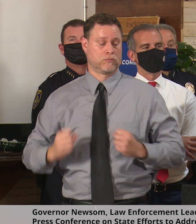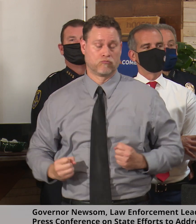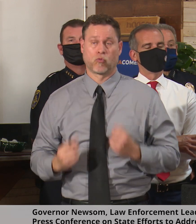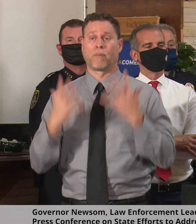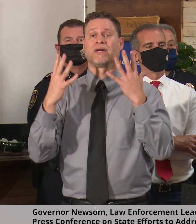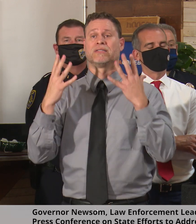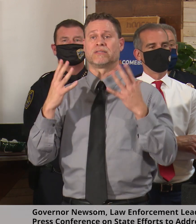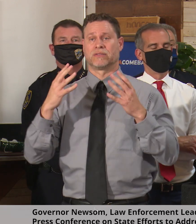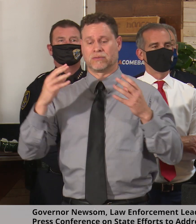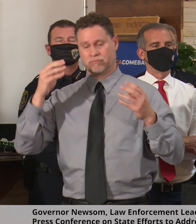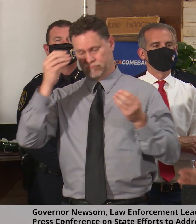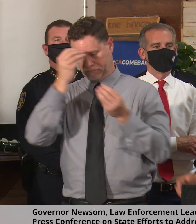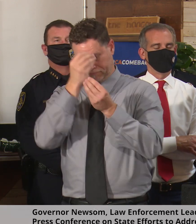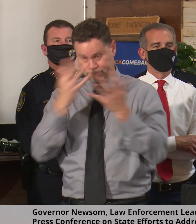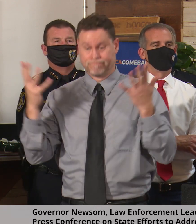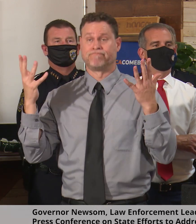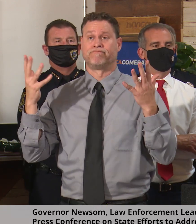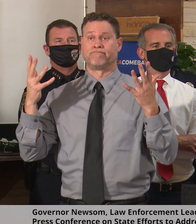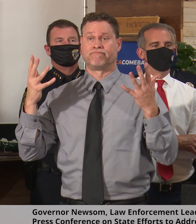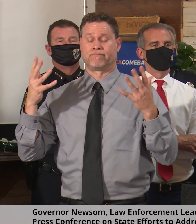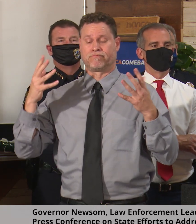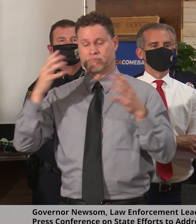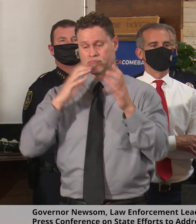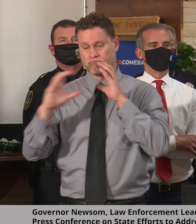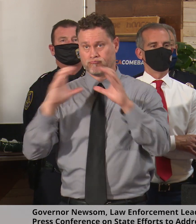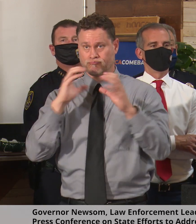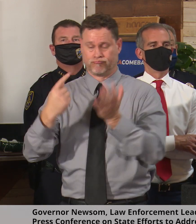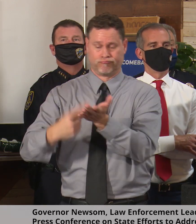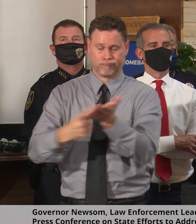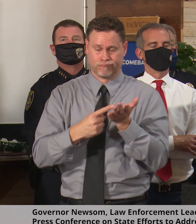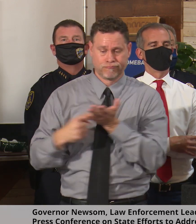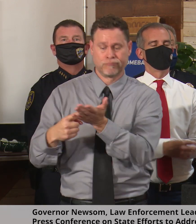informative conversation with law enforcement leaders throughout the state